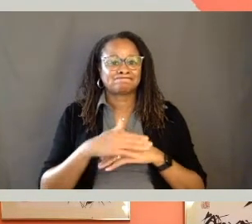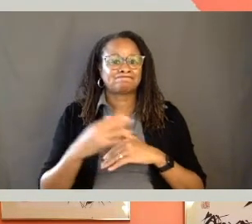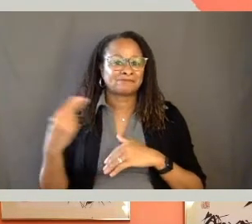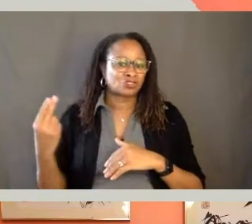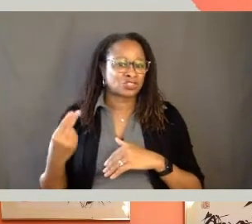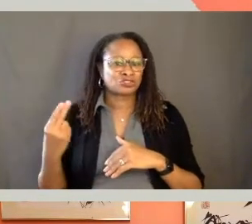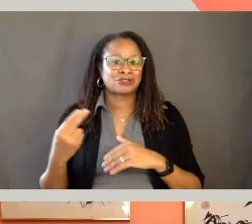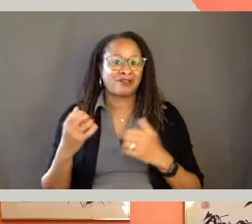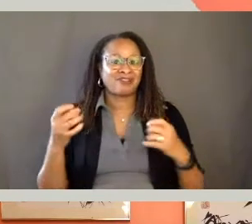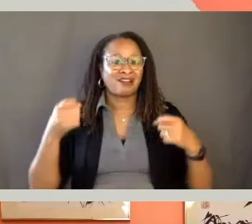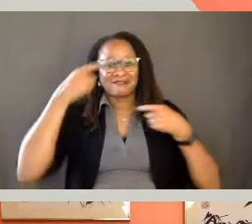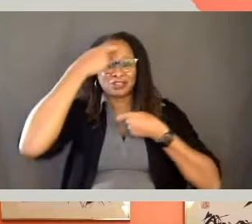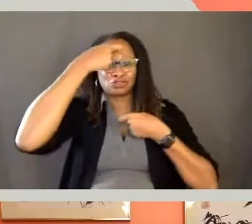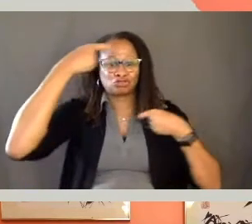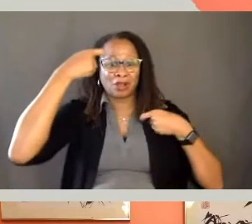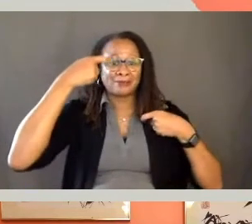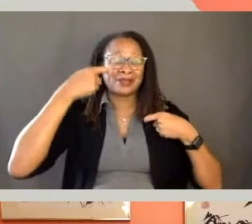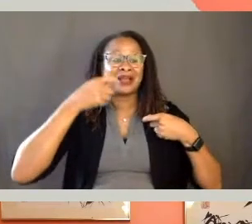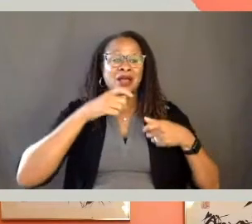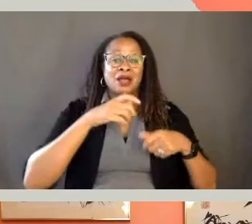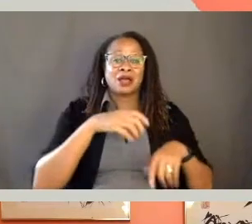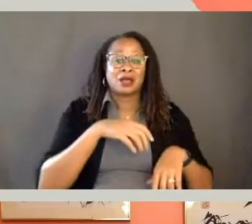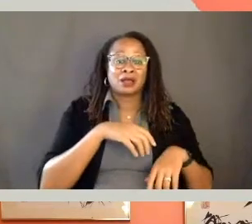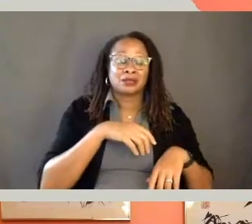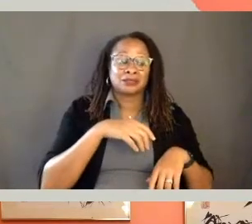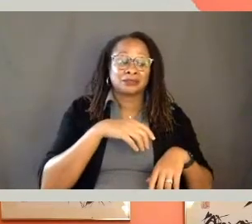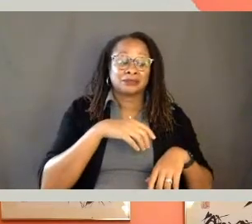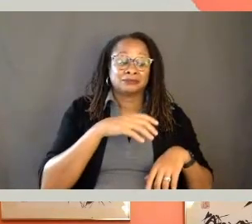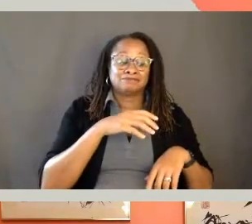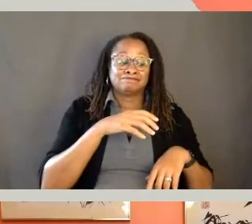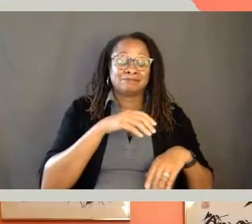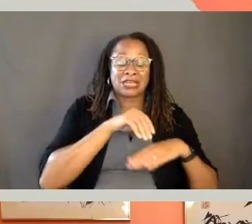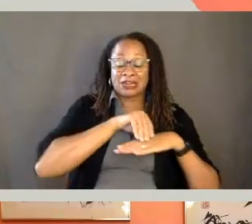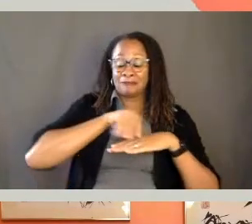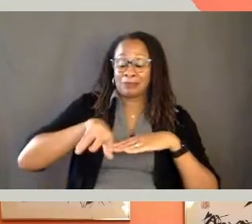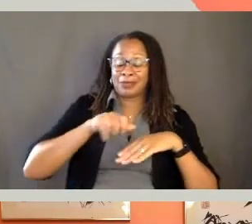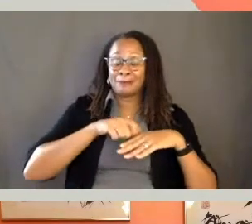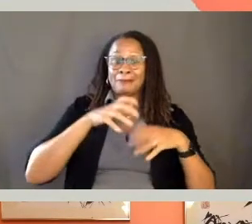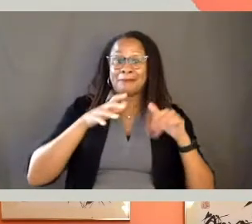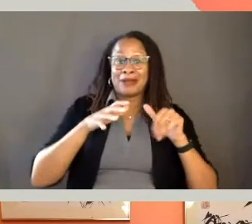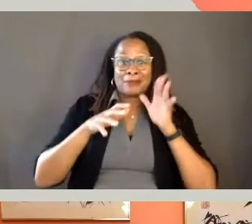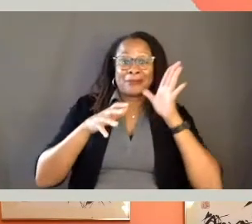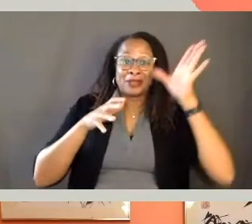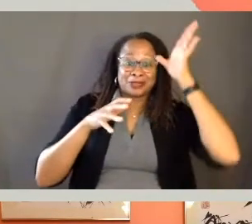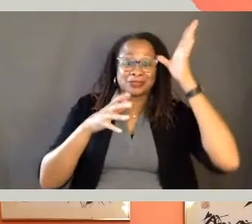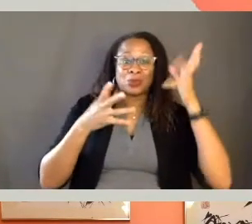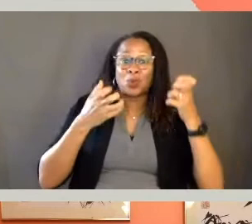trauma inflicted by parents who really wanted their kids to be a certain way, who really had this expectation of, you know,